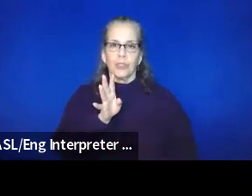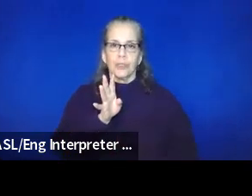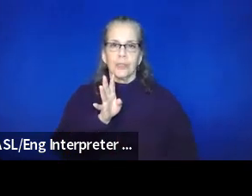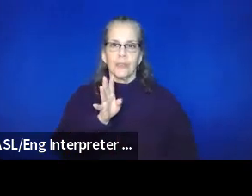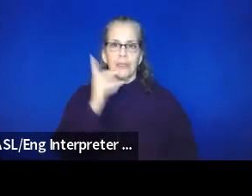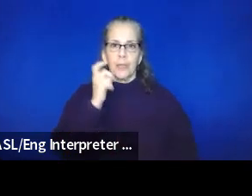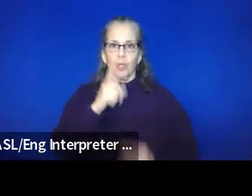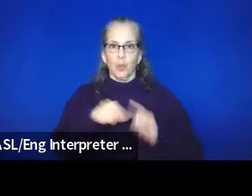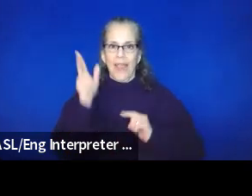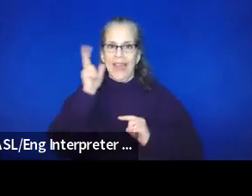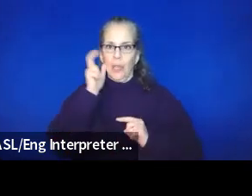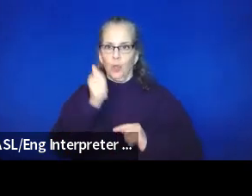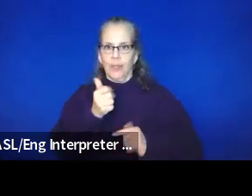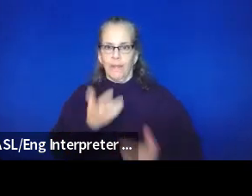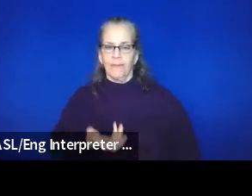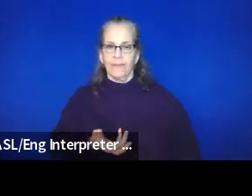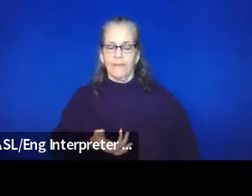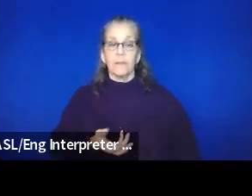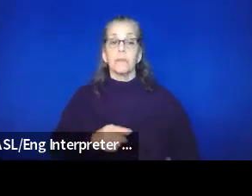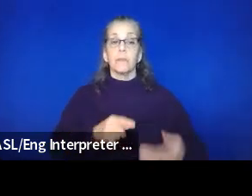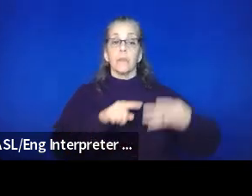tone. Example number three kind of goes along with